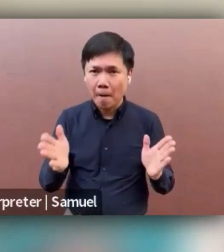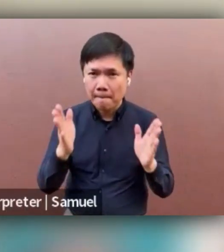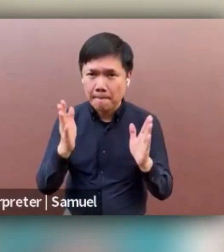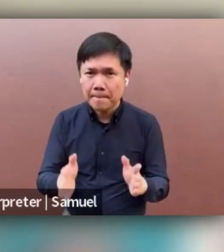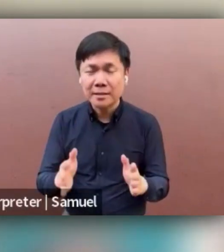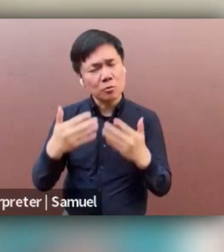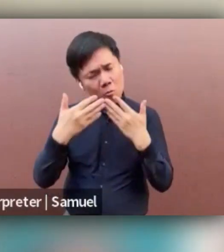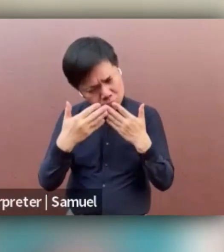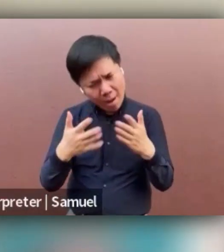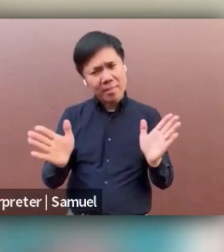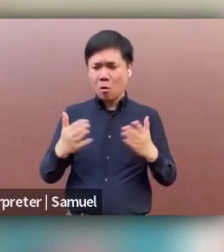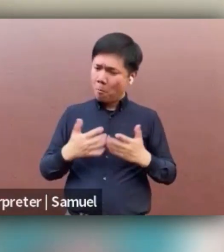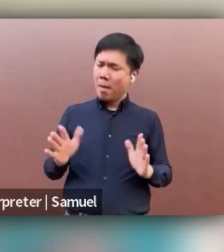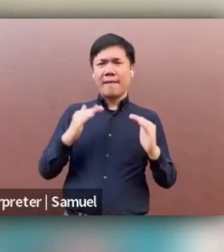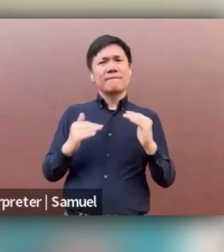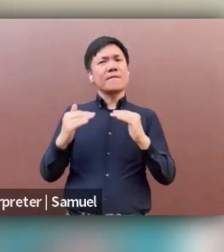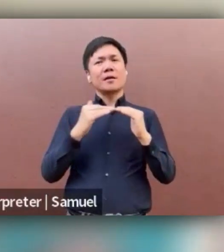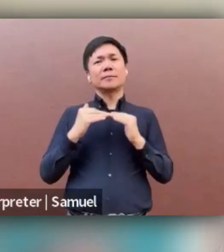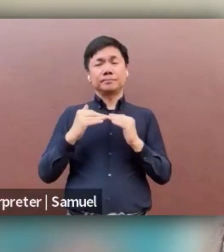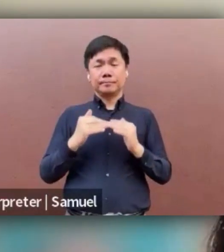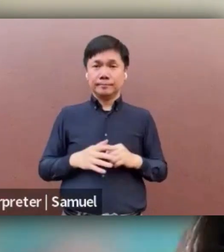So, we want to make sure that everything is open as possible.